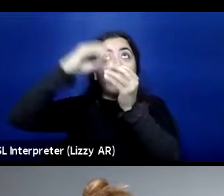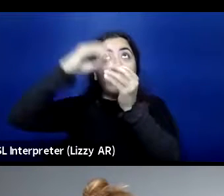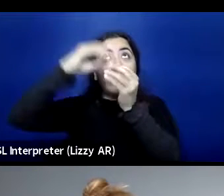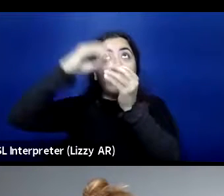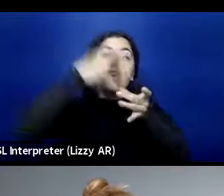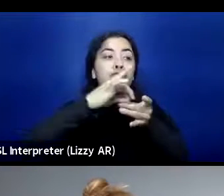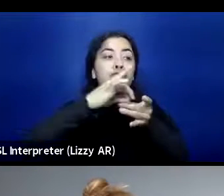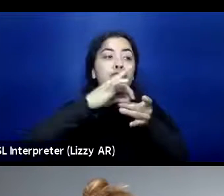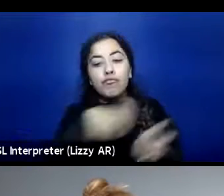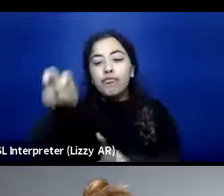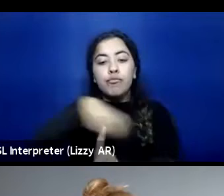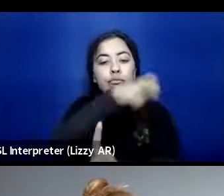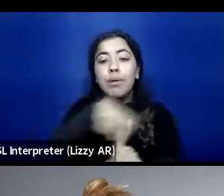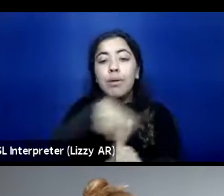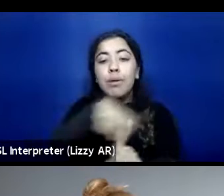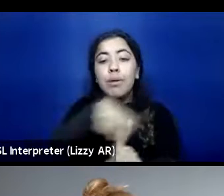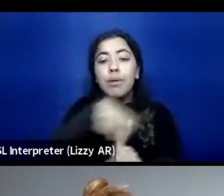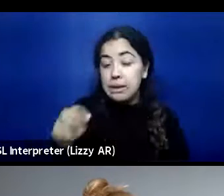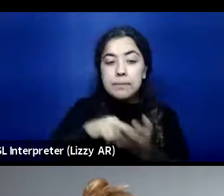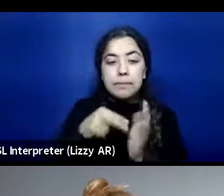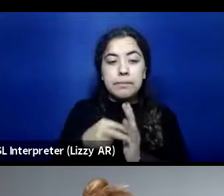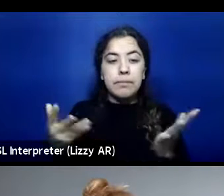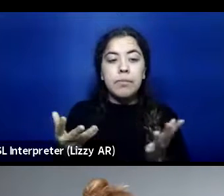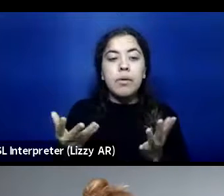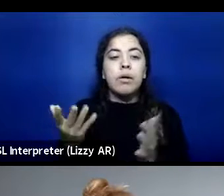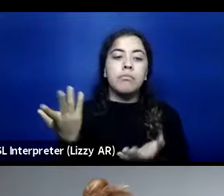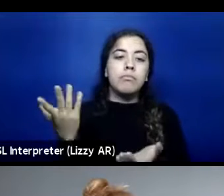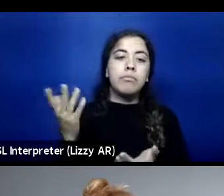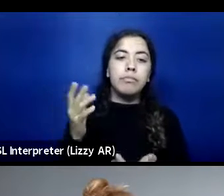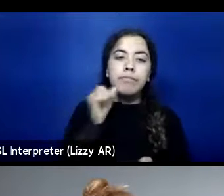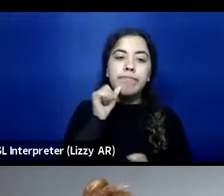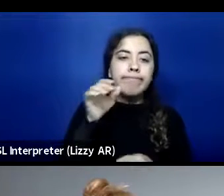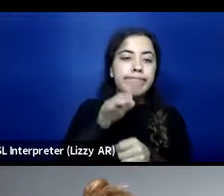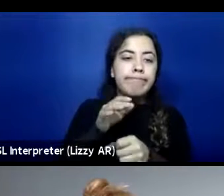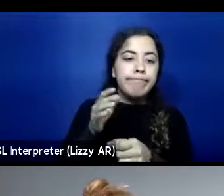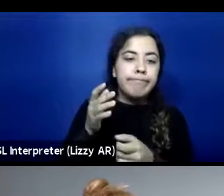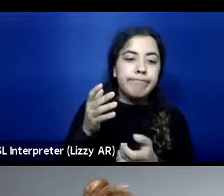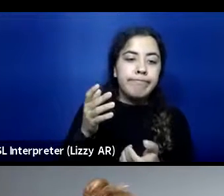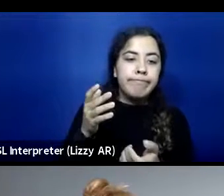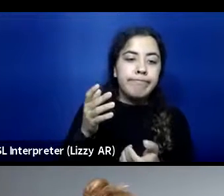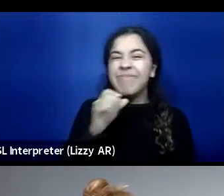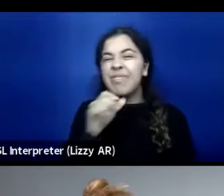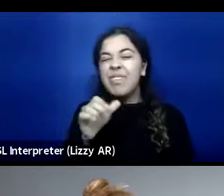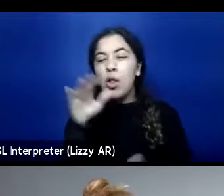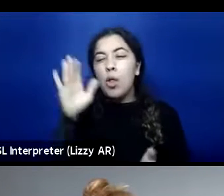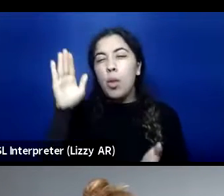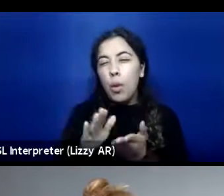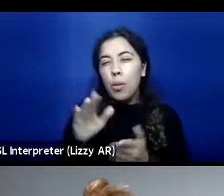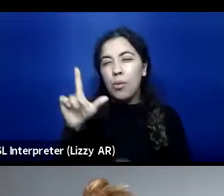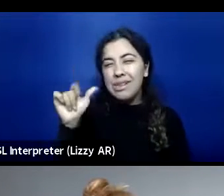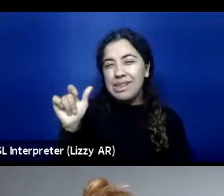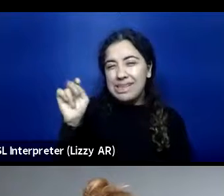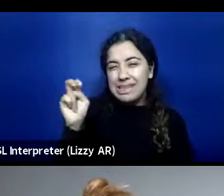And latency is a killer when it comes, for example, to captioning. You need to have very low latency. So the ideal situation is